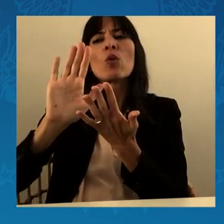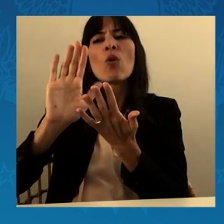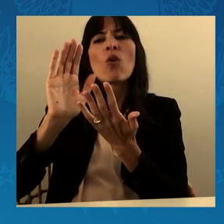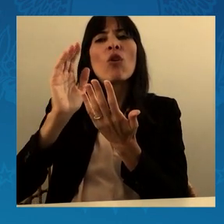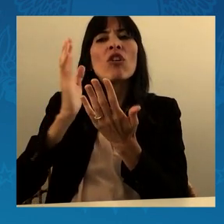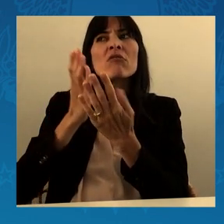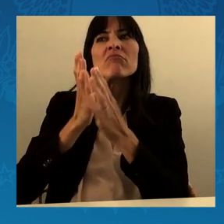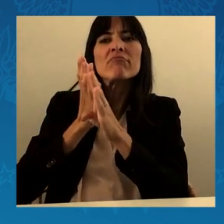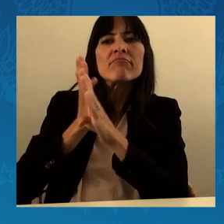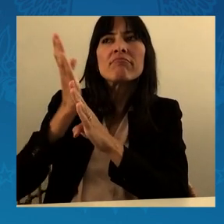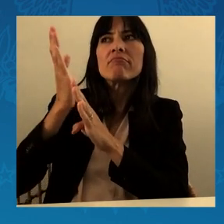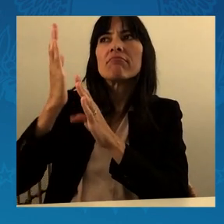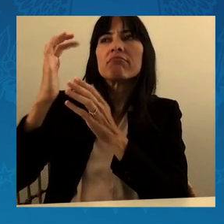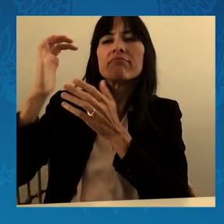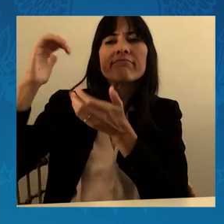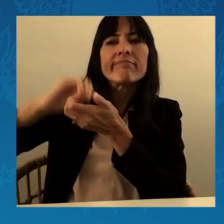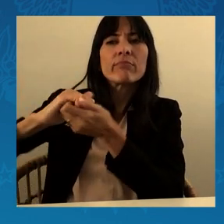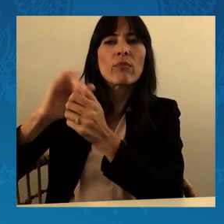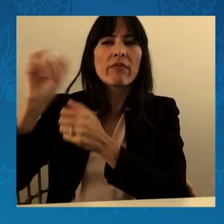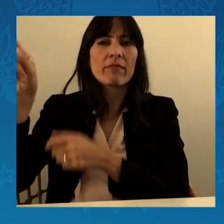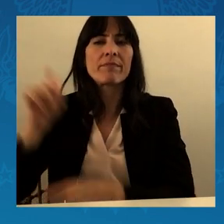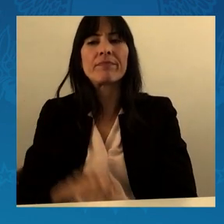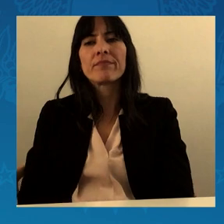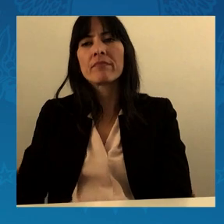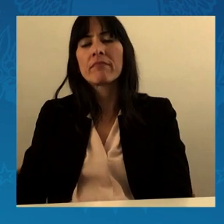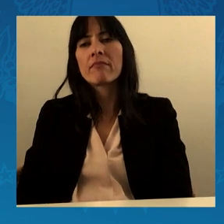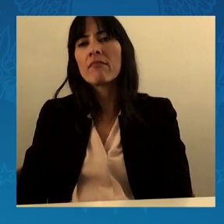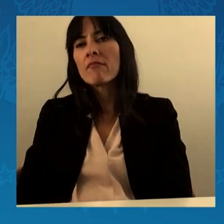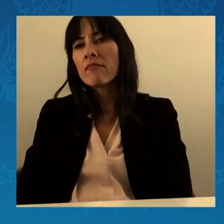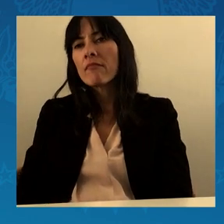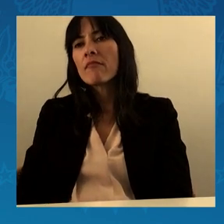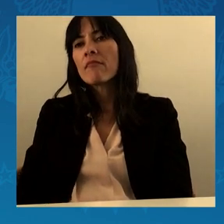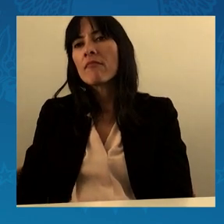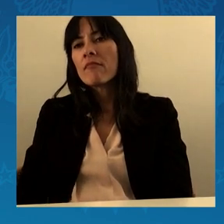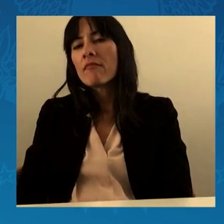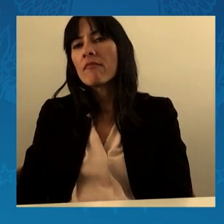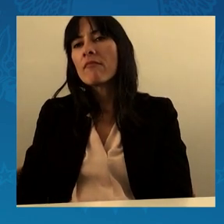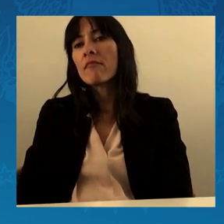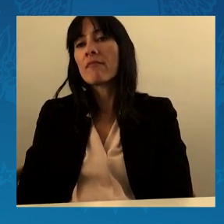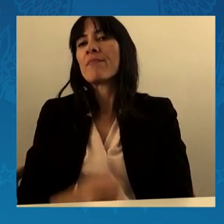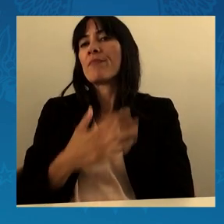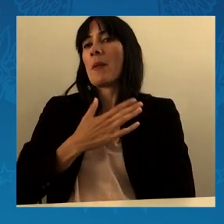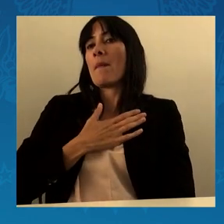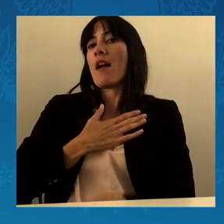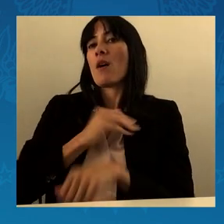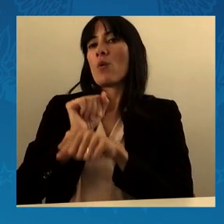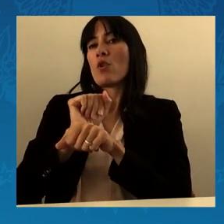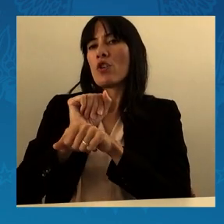Female Speaker: So -- my I work with know in my research with NOAA and specifically Dr. Anderson